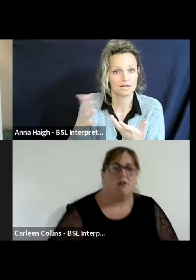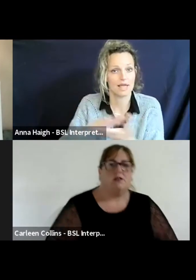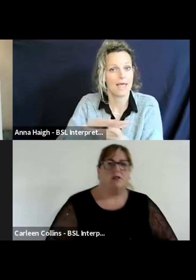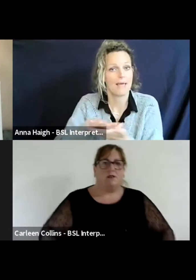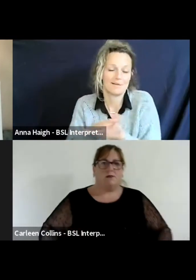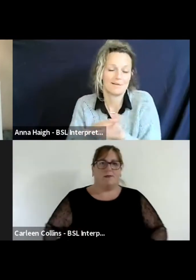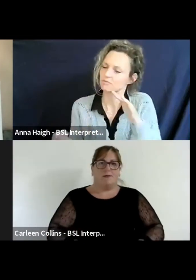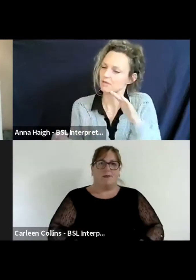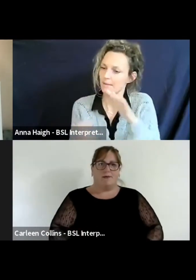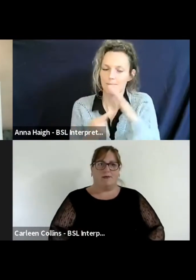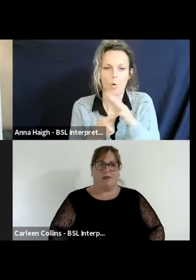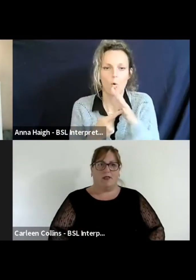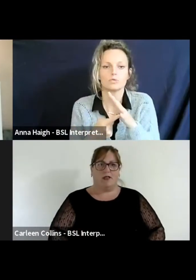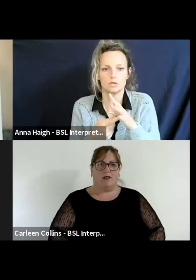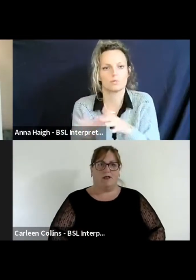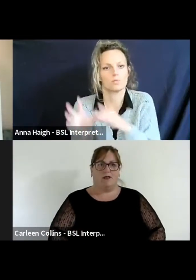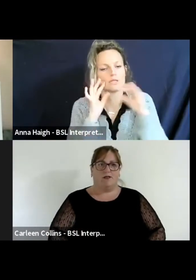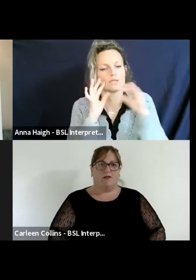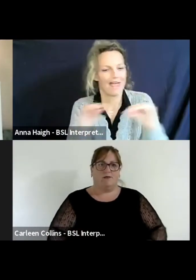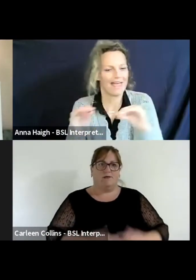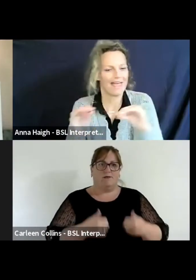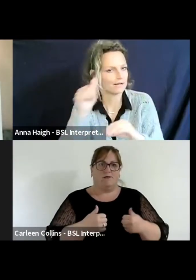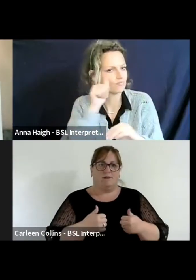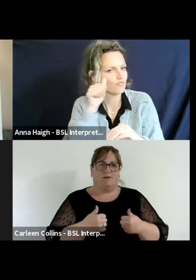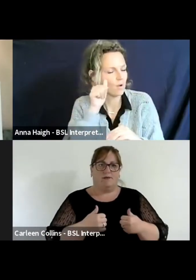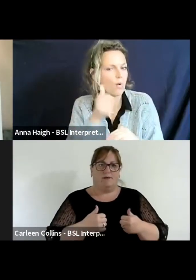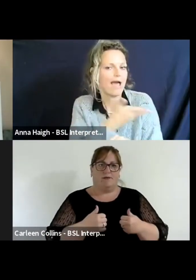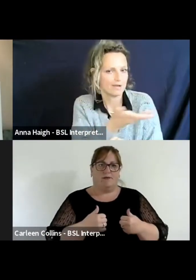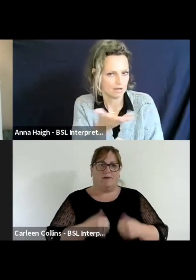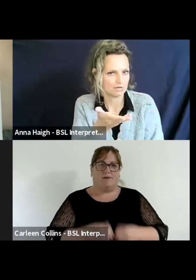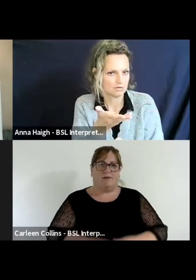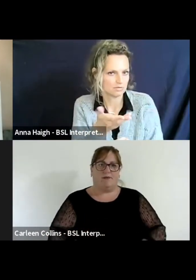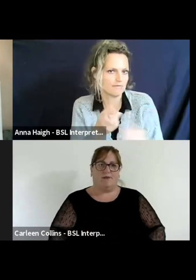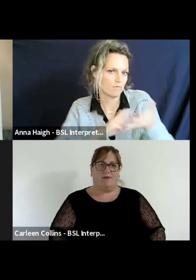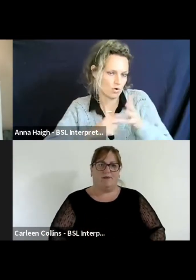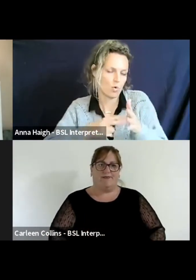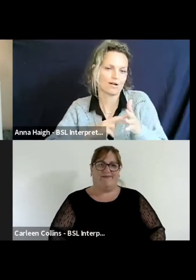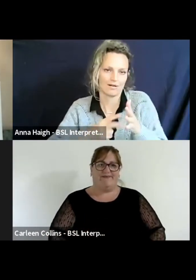The policies, the flexible working conditions, but also the hard and soft adjustments, maybe it is the